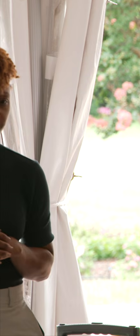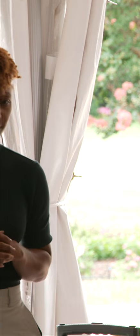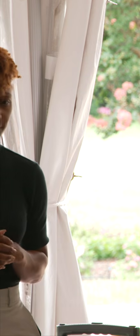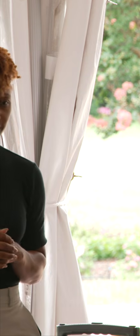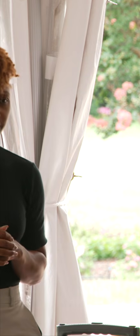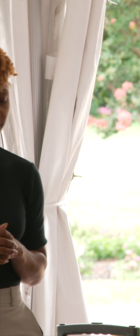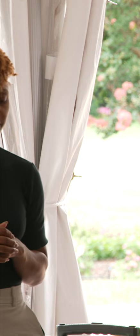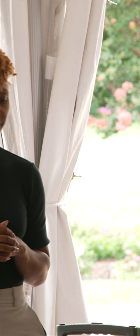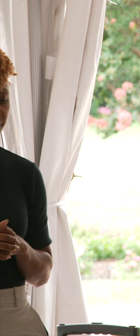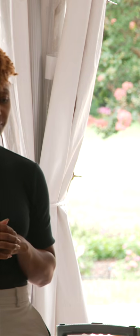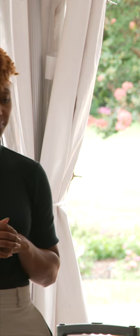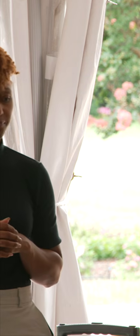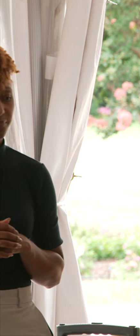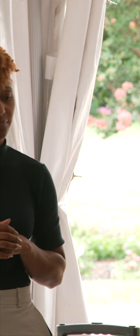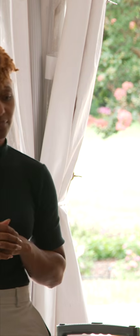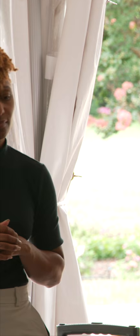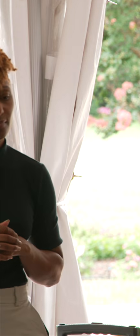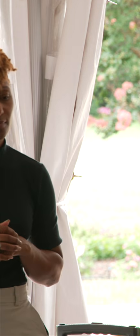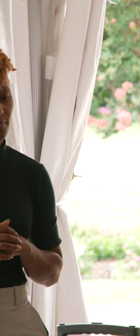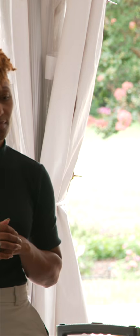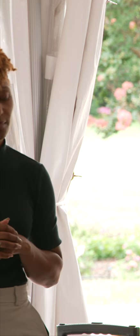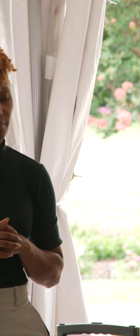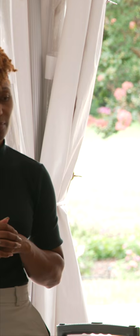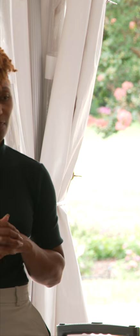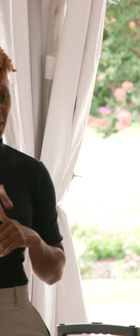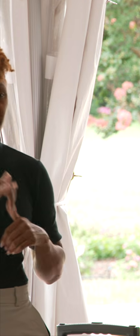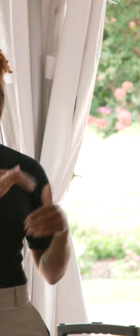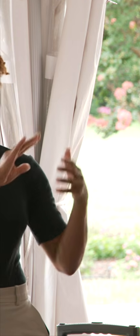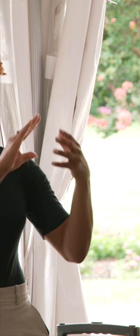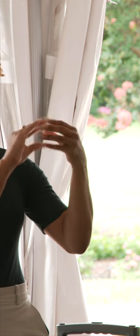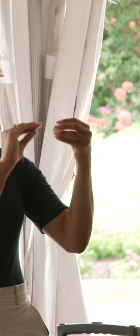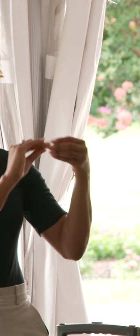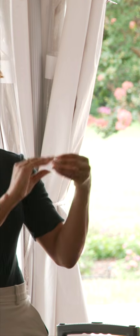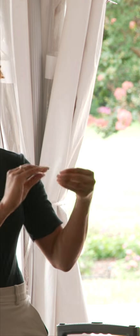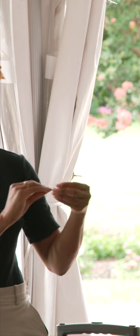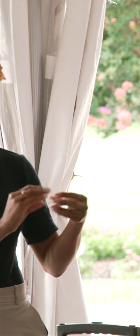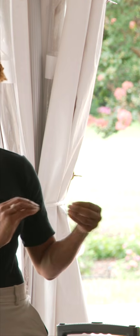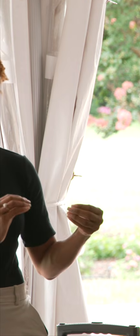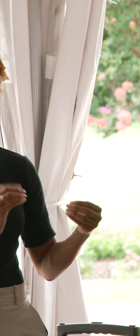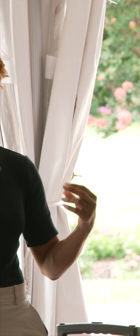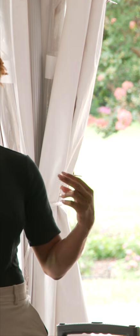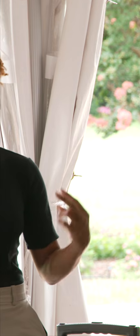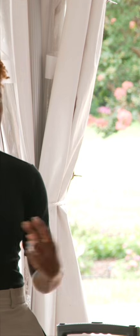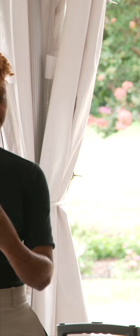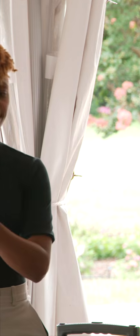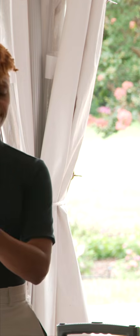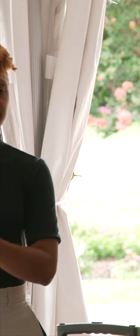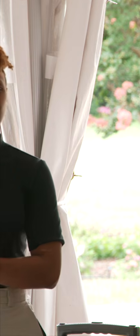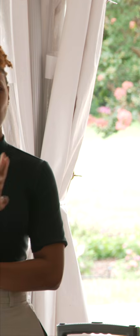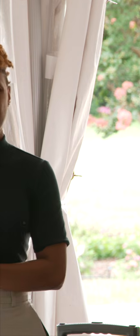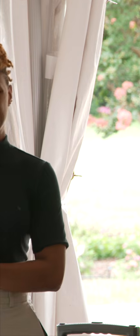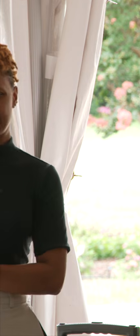These words remind us of the United States Public Health Service Study of Untreated